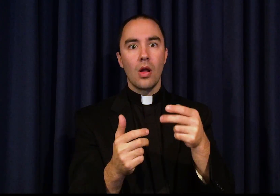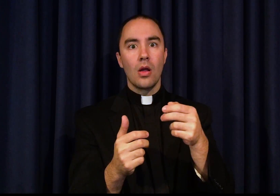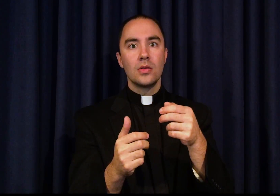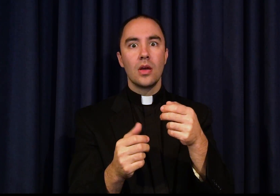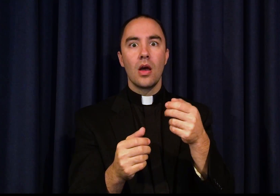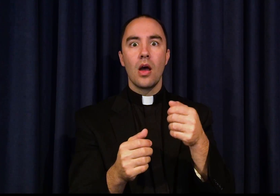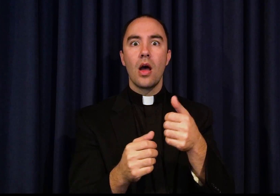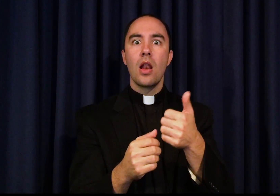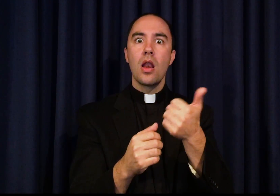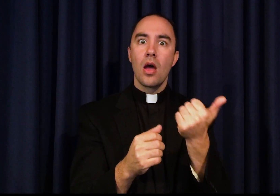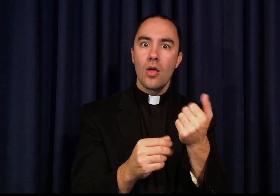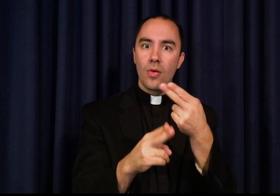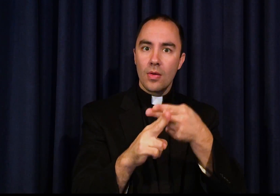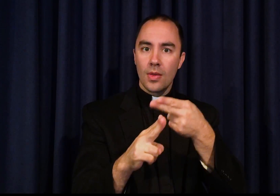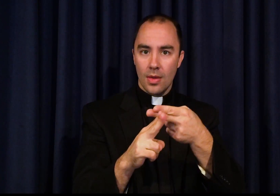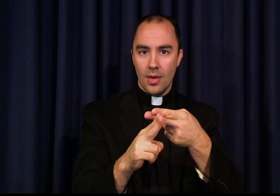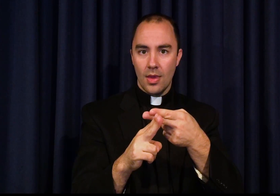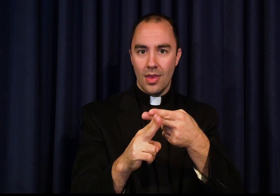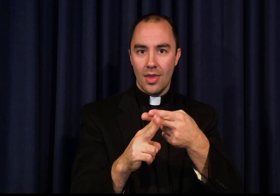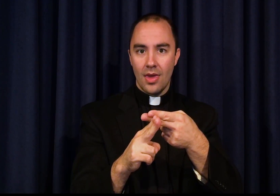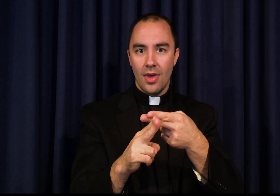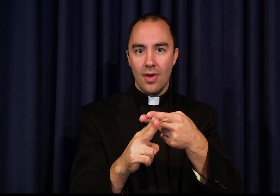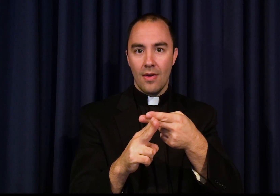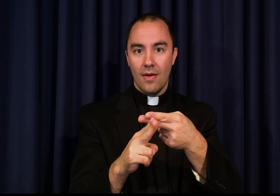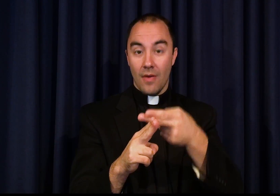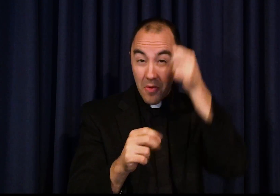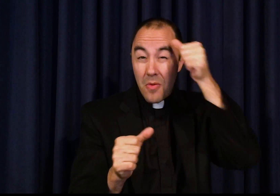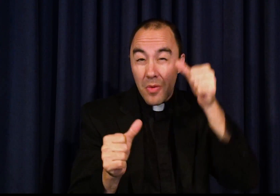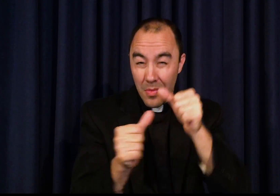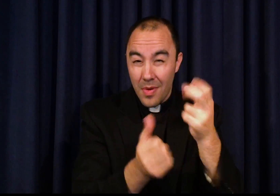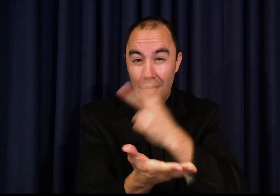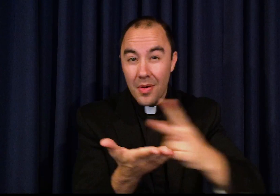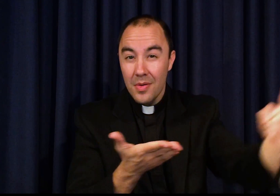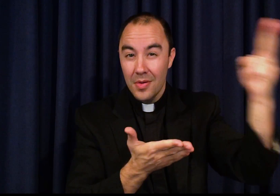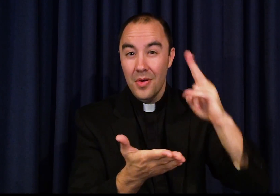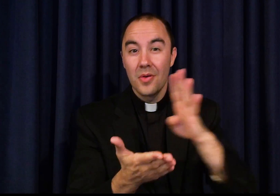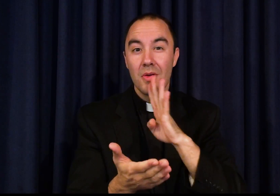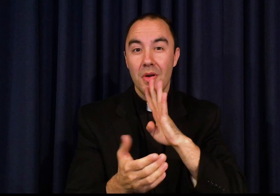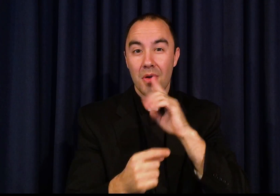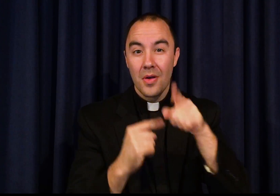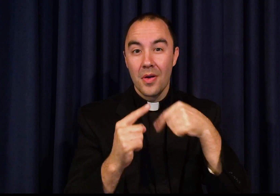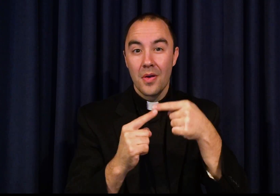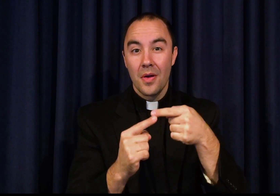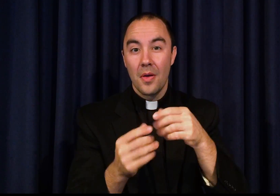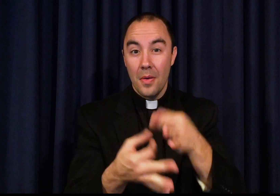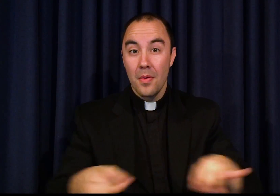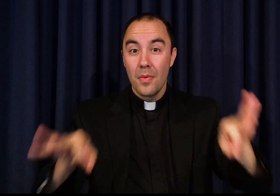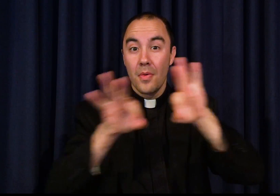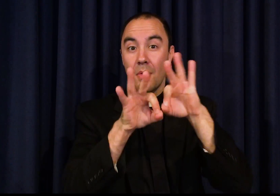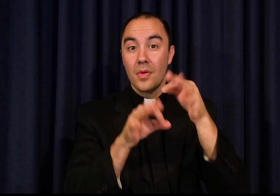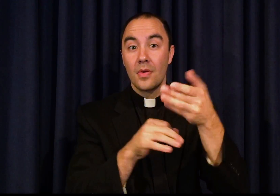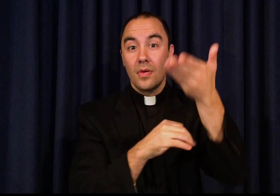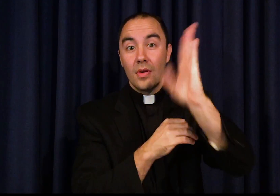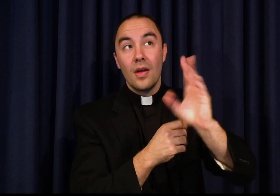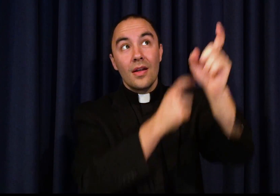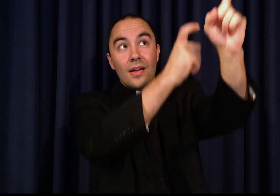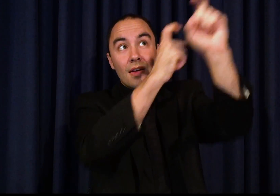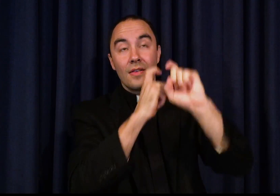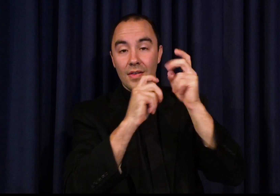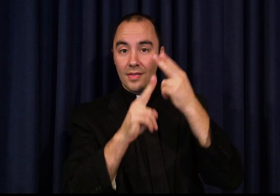the first thing but what else can we say? Well, the next thing we could say is here we are we have another name.